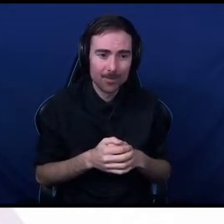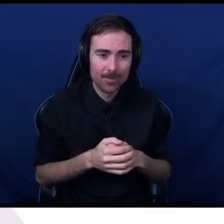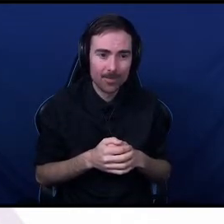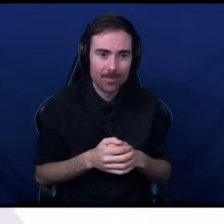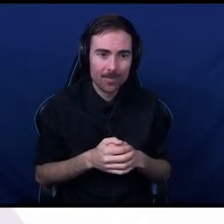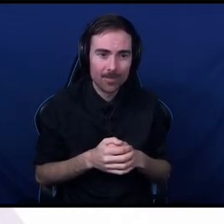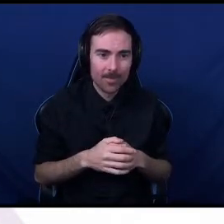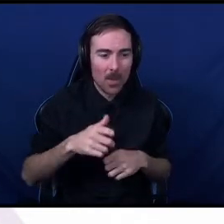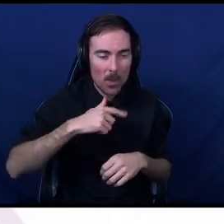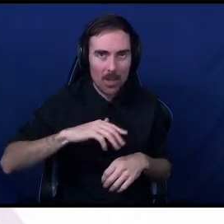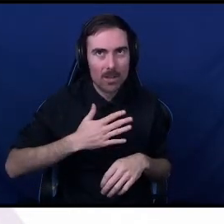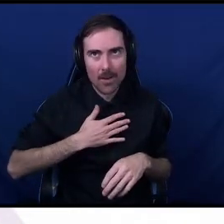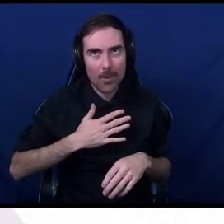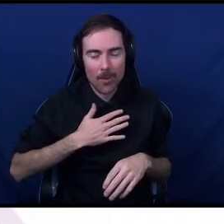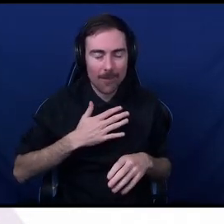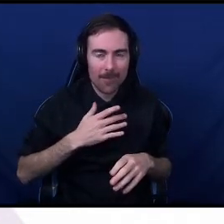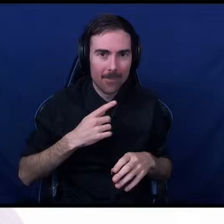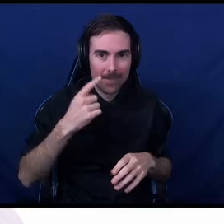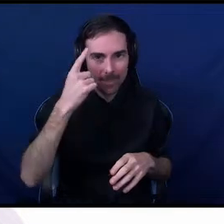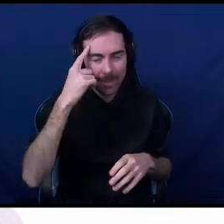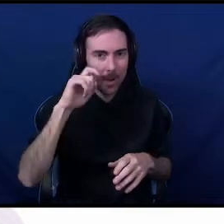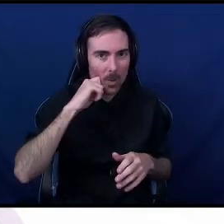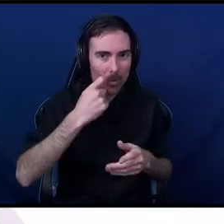that there's a fallible version of ourselves, and it slowly